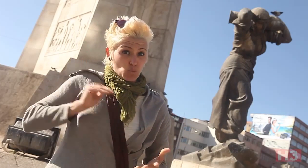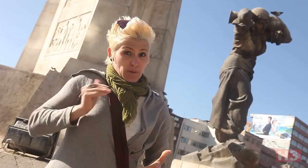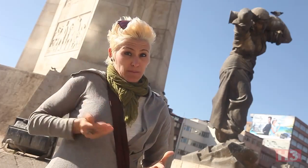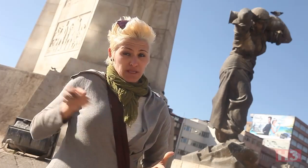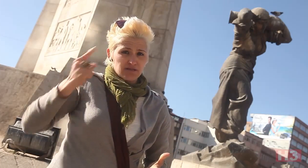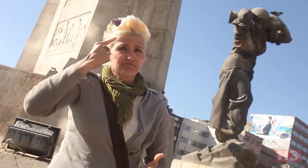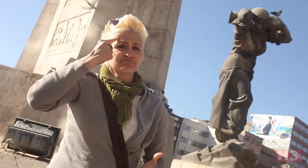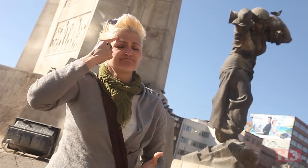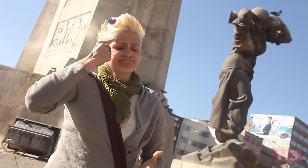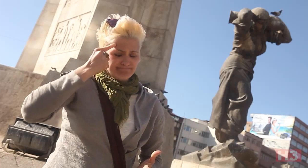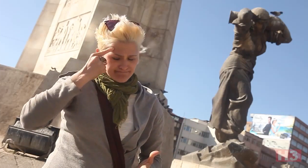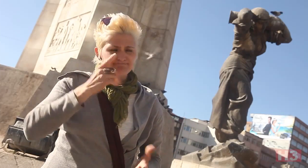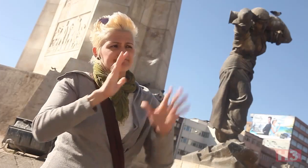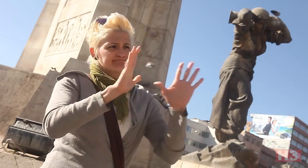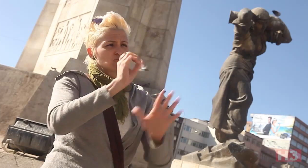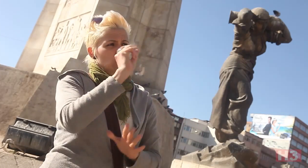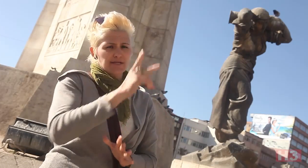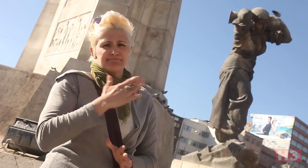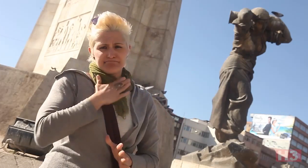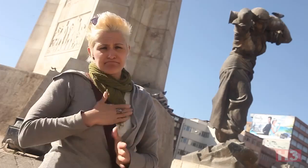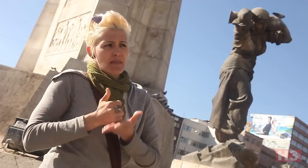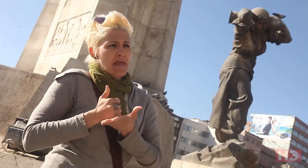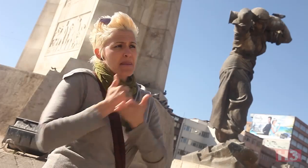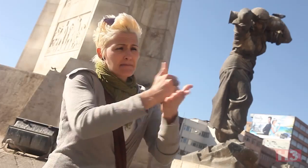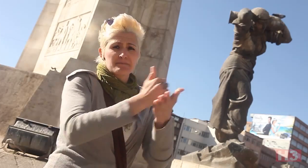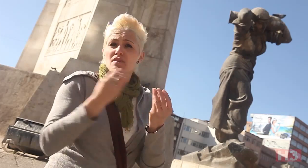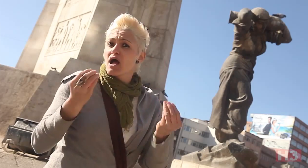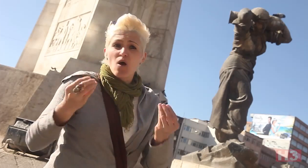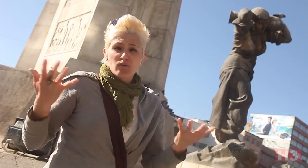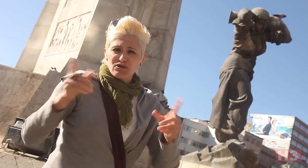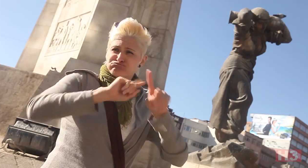The women agreed to join in the war and help.